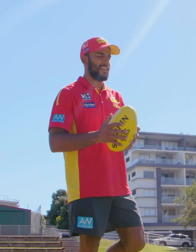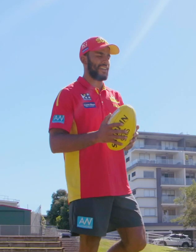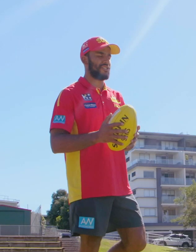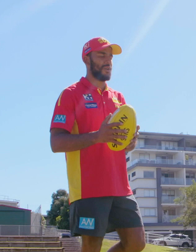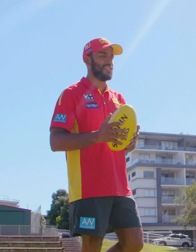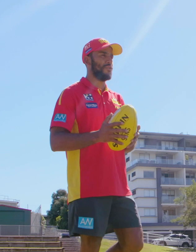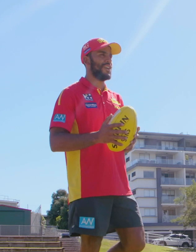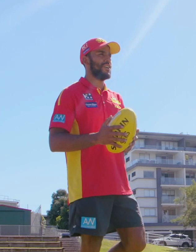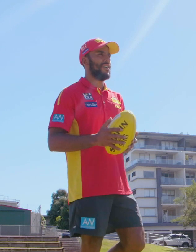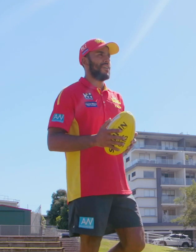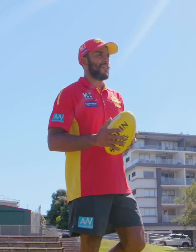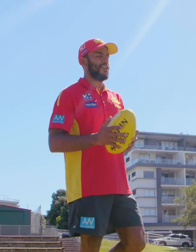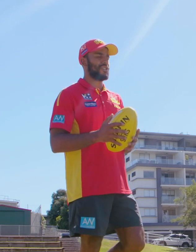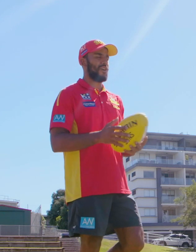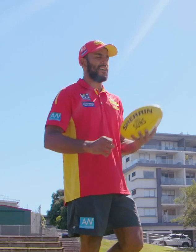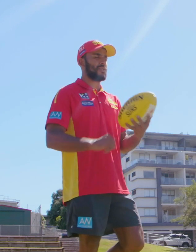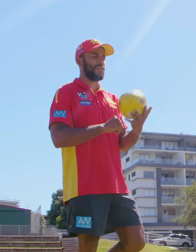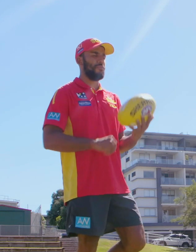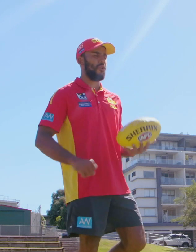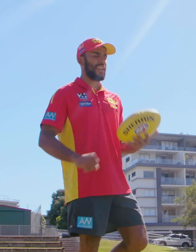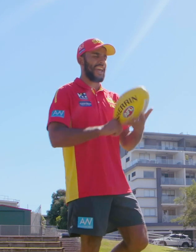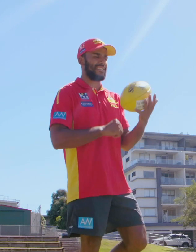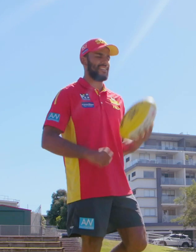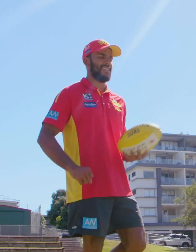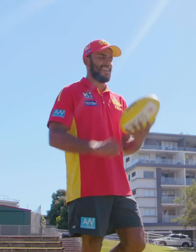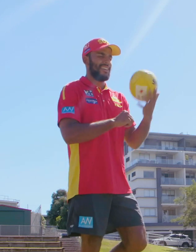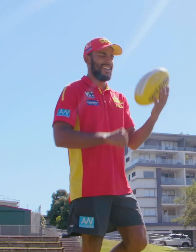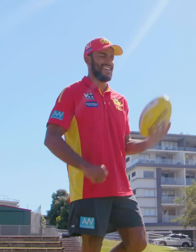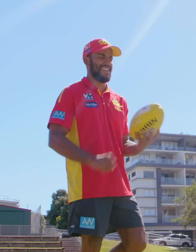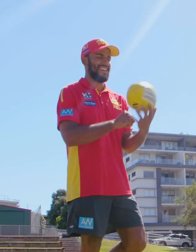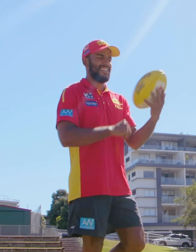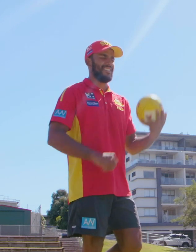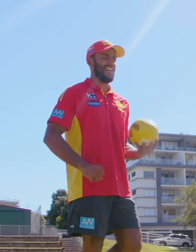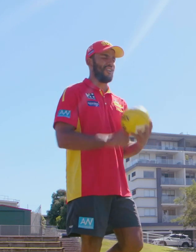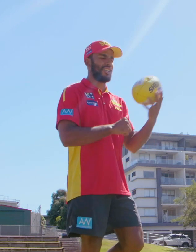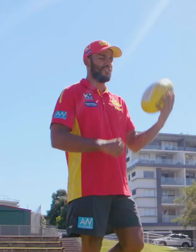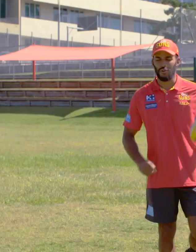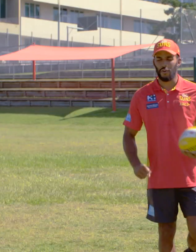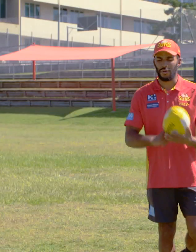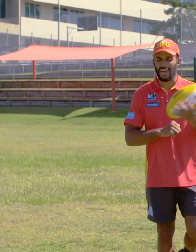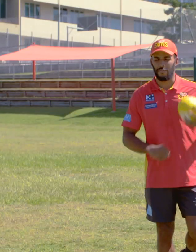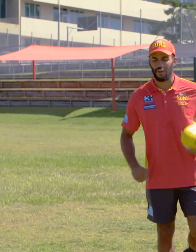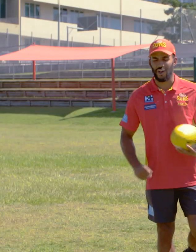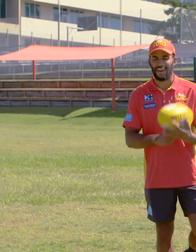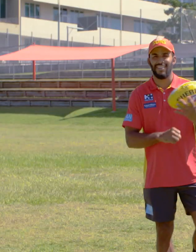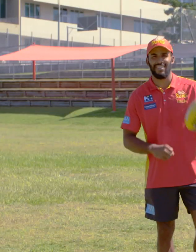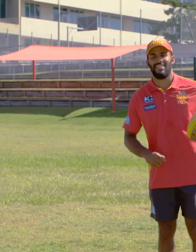If that’s too easy for you, close your eyes, spin the ball in your hands. See how long you can do it for, without falling over.